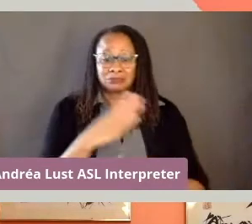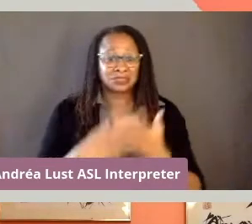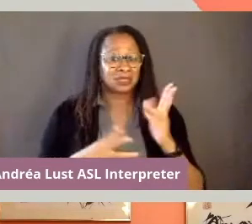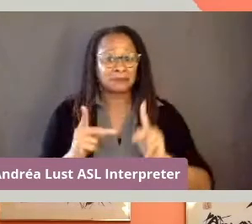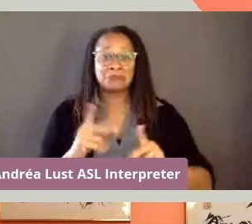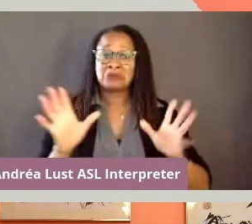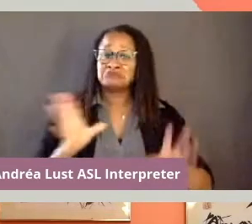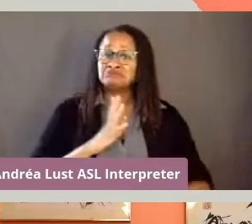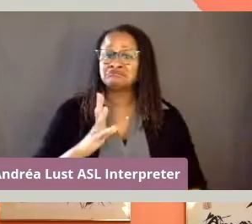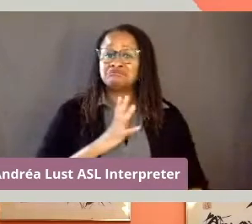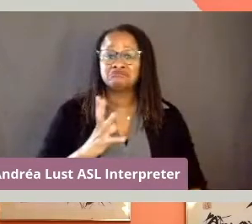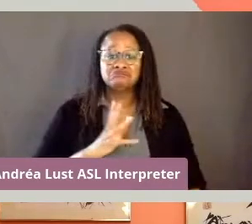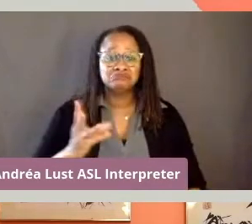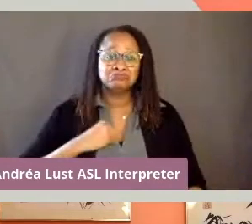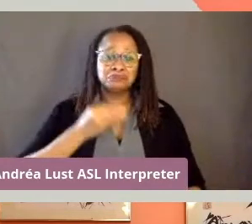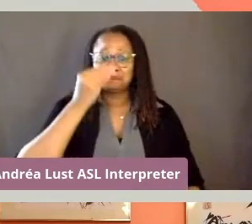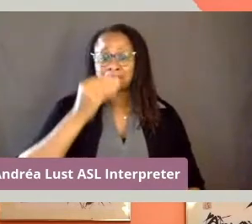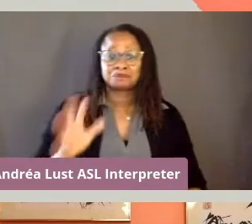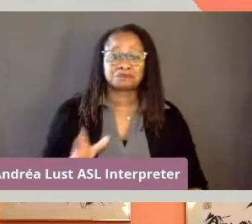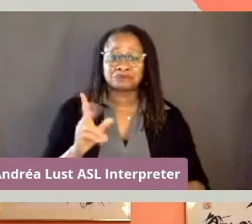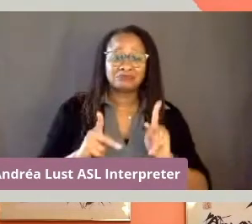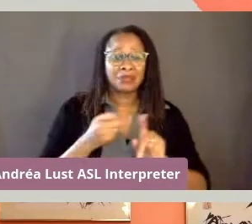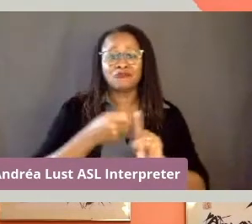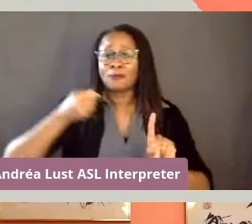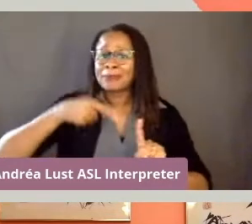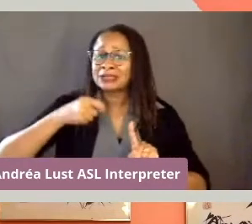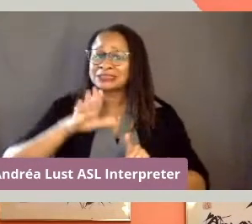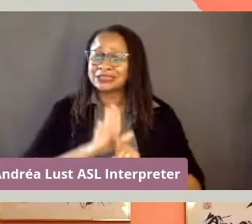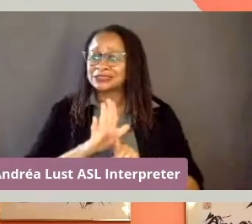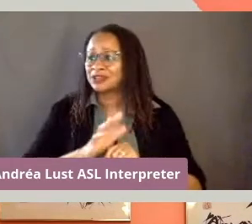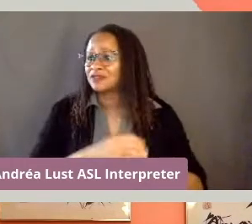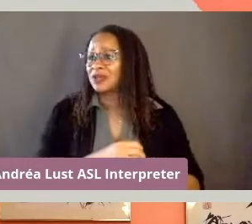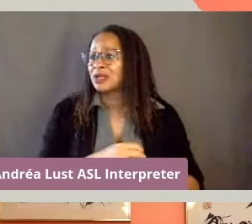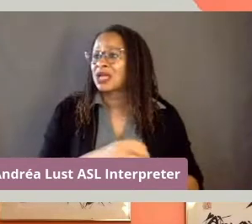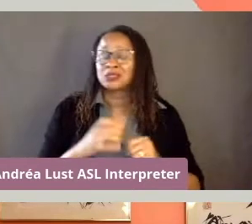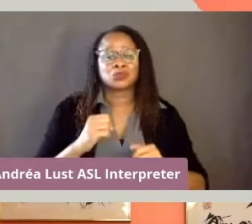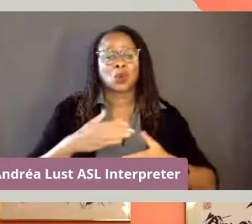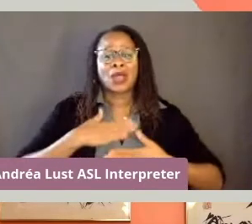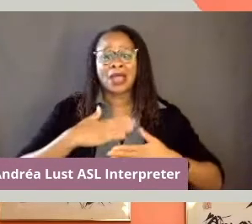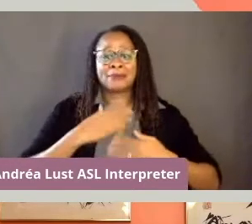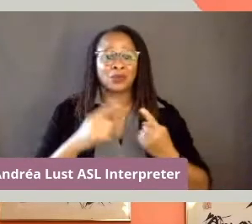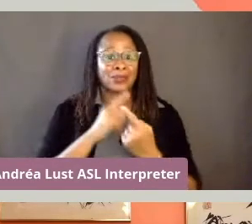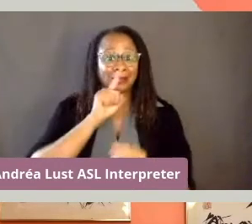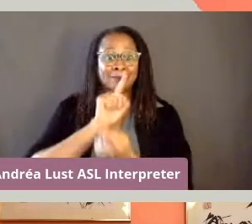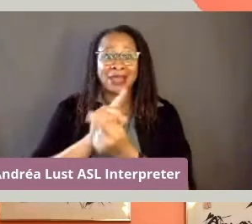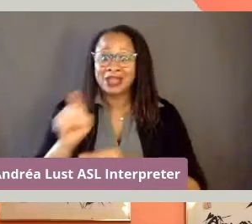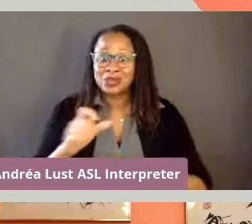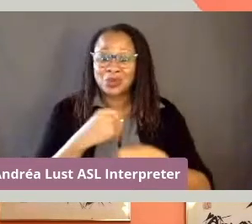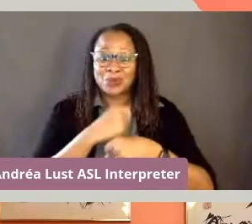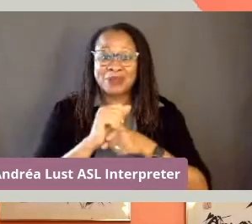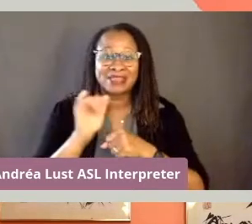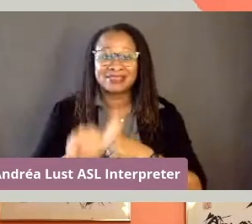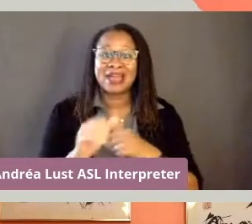I meet people from Pakistan they're like so happy when they meet you and they're like, "You made Without Shepherds, just amazing.